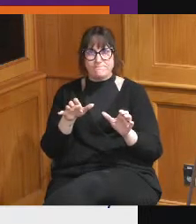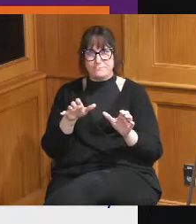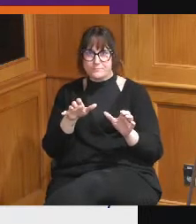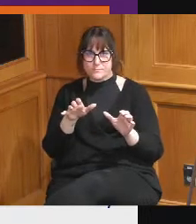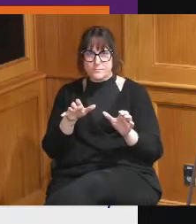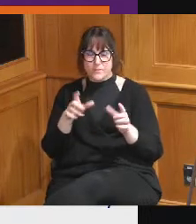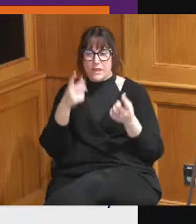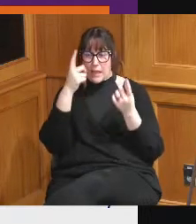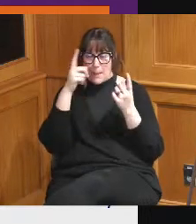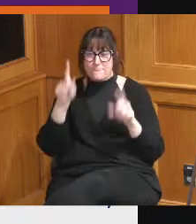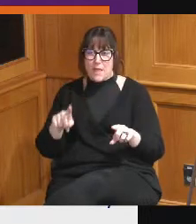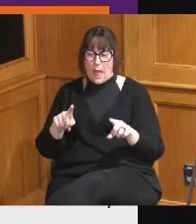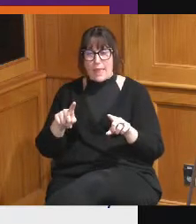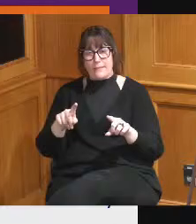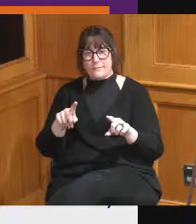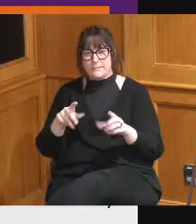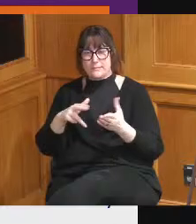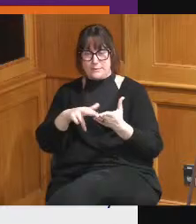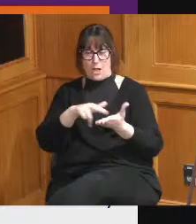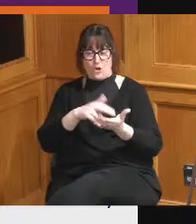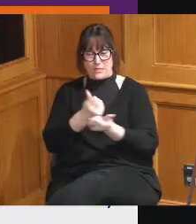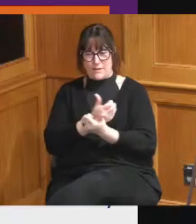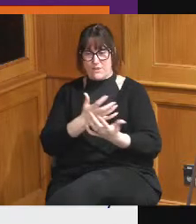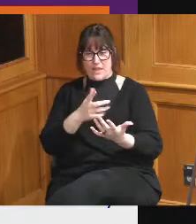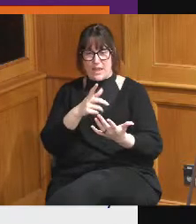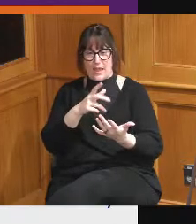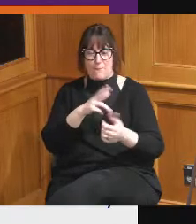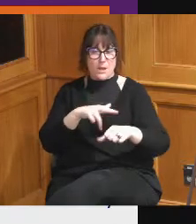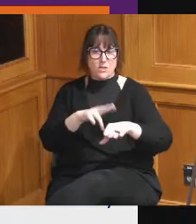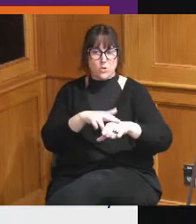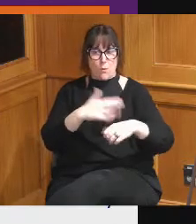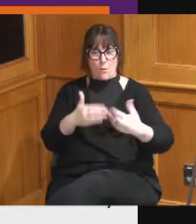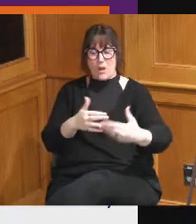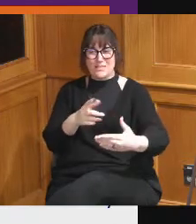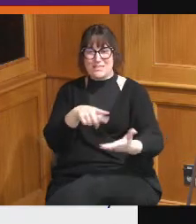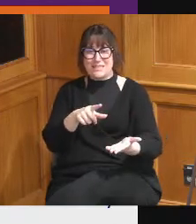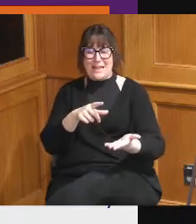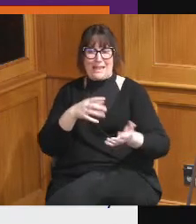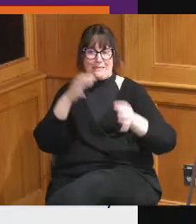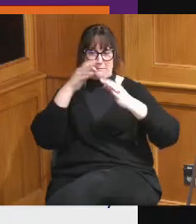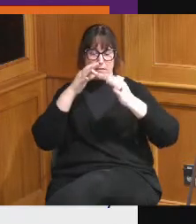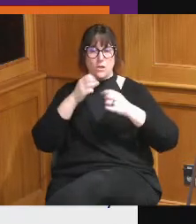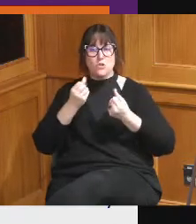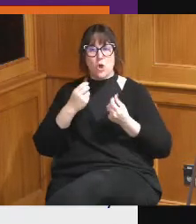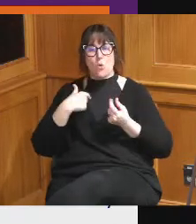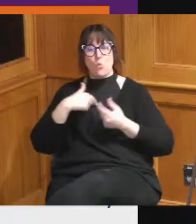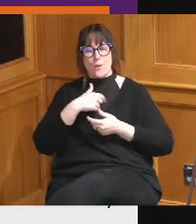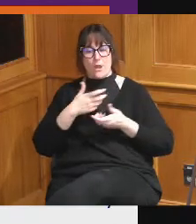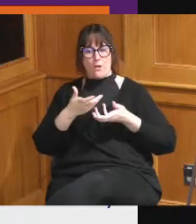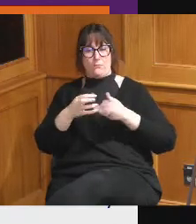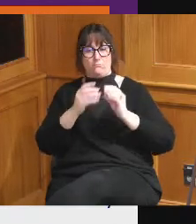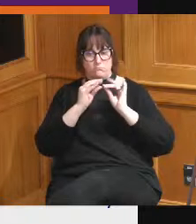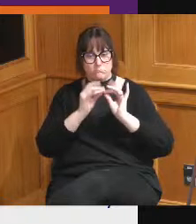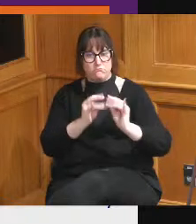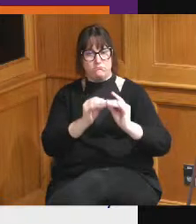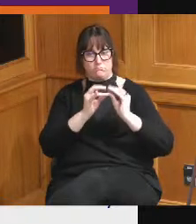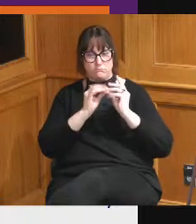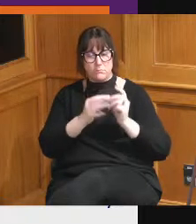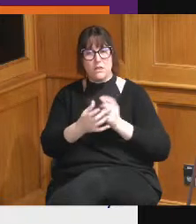their normal operations and and I think we need to keep at we've had some success with this we need to keep at sort of working on getting those folks to be part of the affordable development